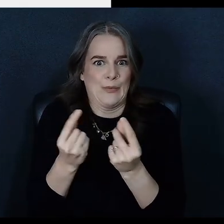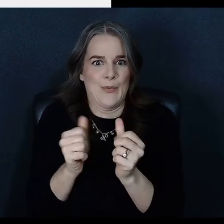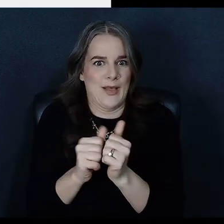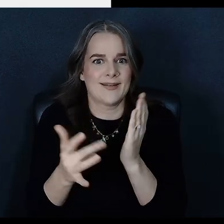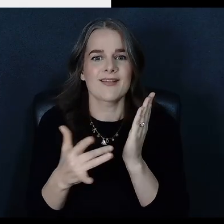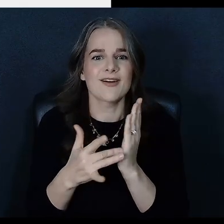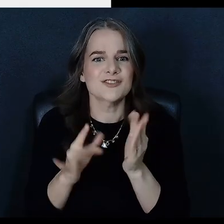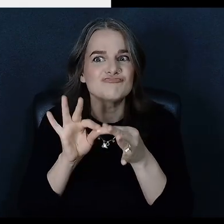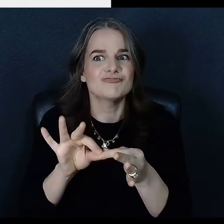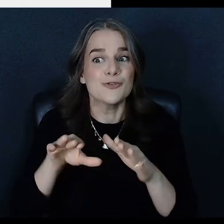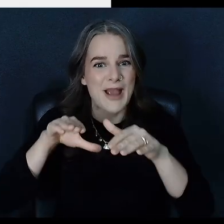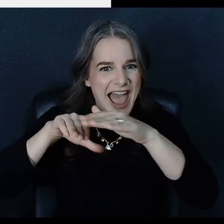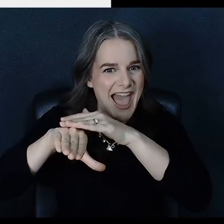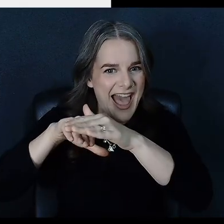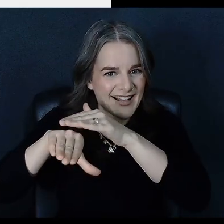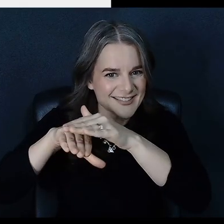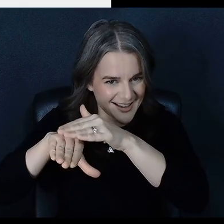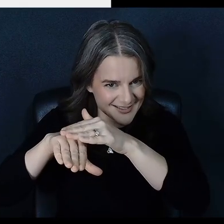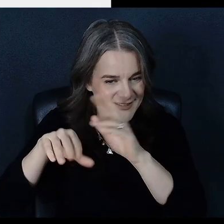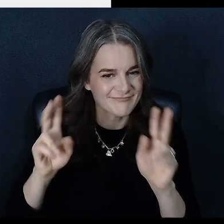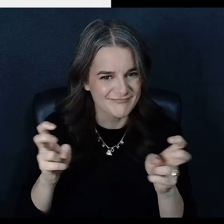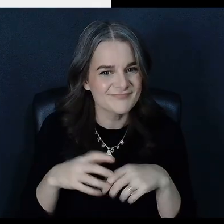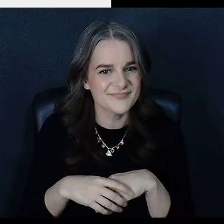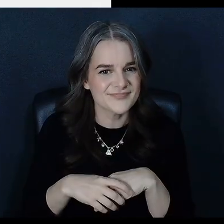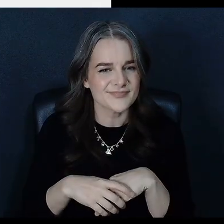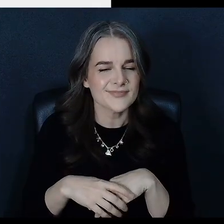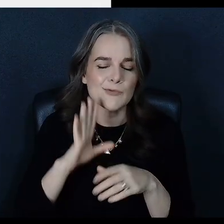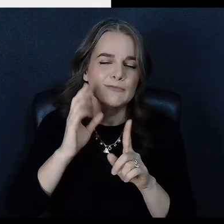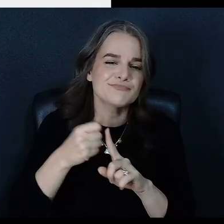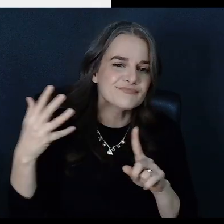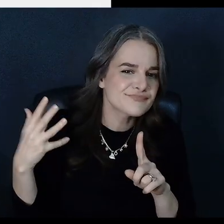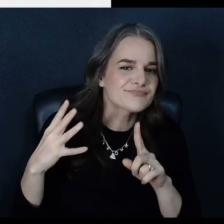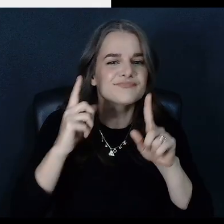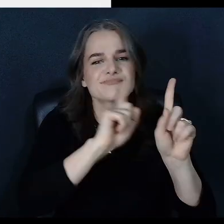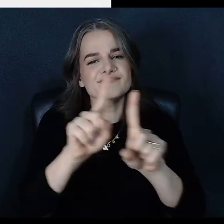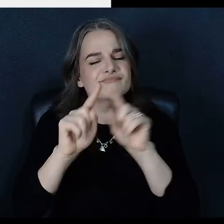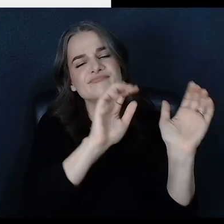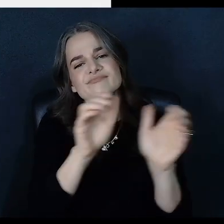We'll break it down into a couple of different categories, show some examples, talk about some ways you might use technology for that.